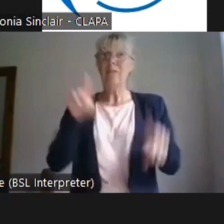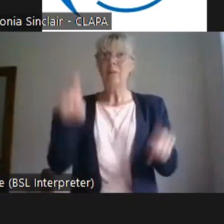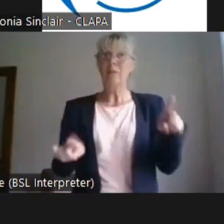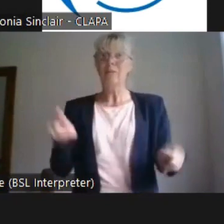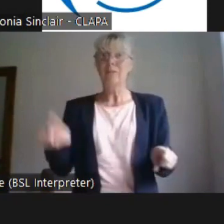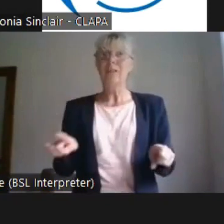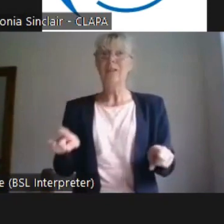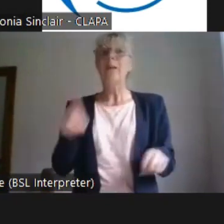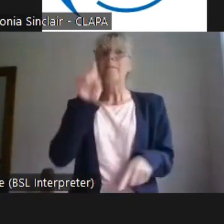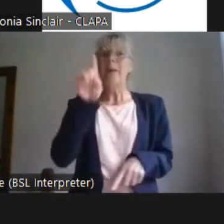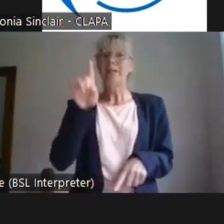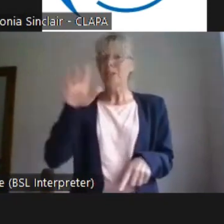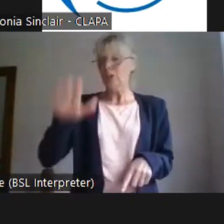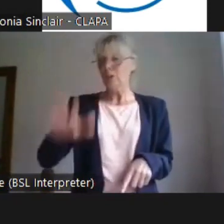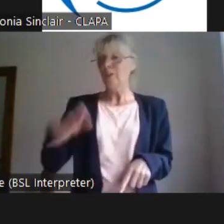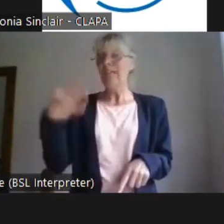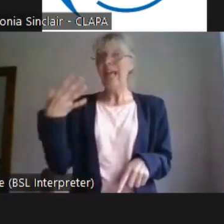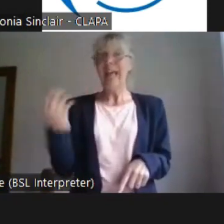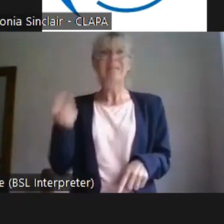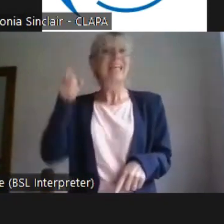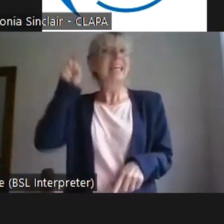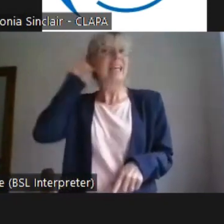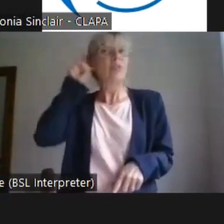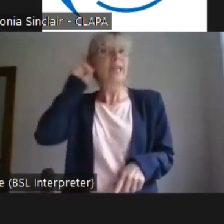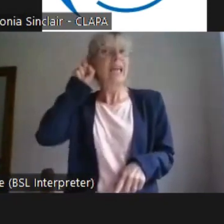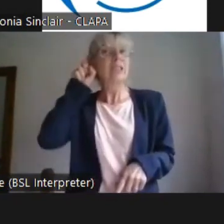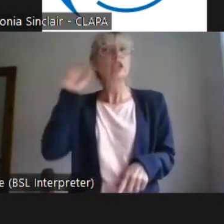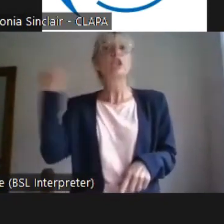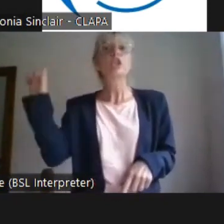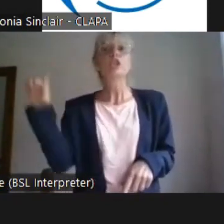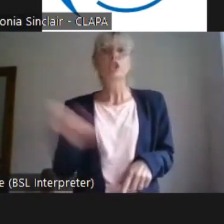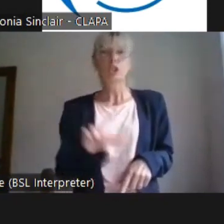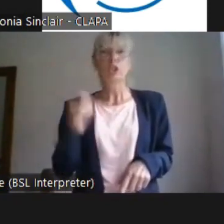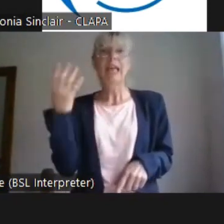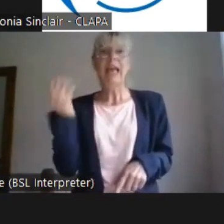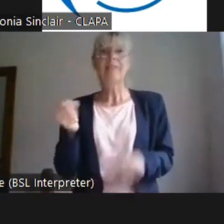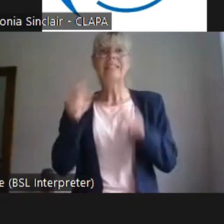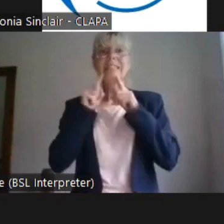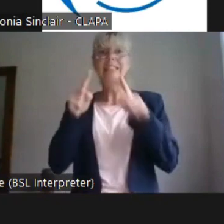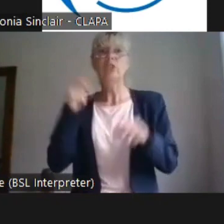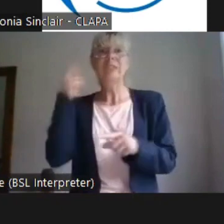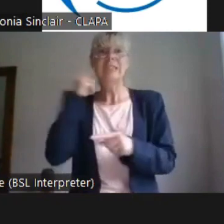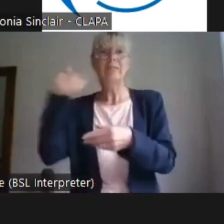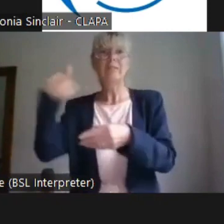hearing aid there should be some form of teacher at the deaf involvement um so that's certainly